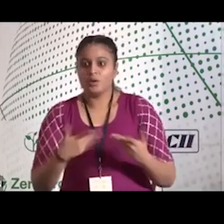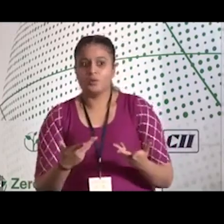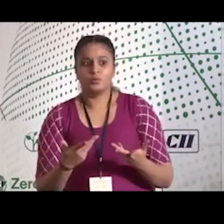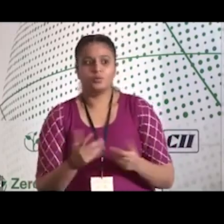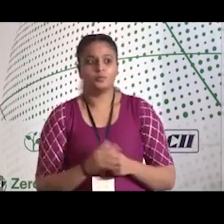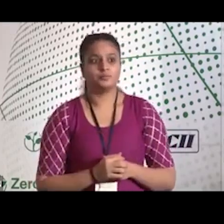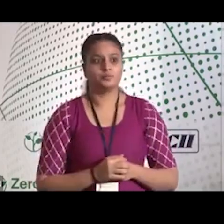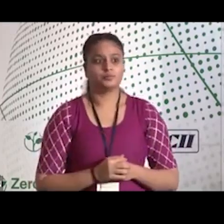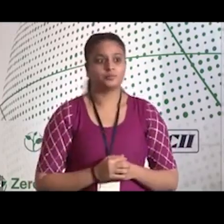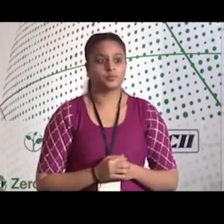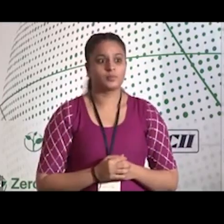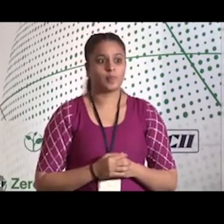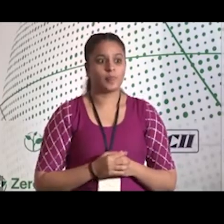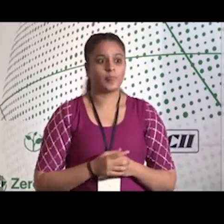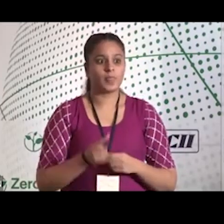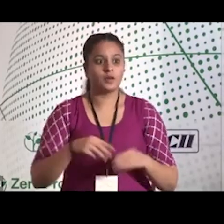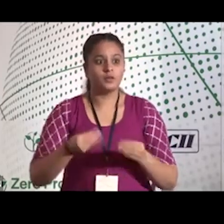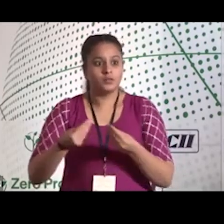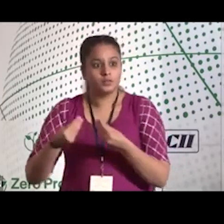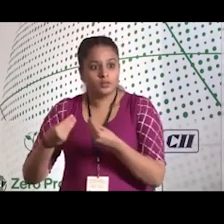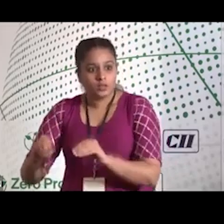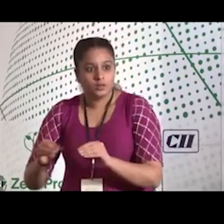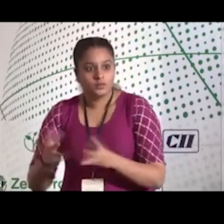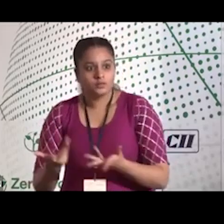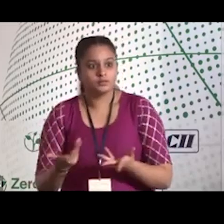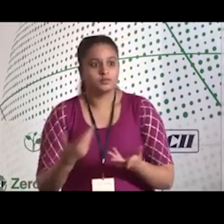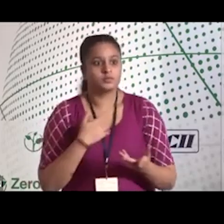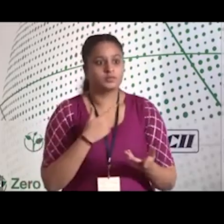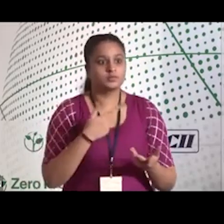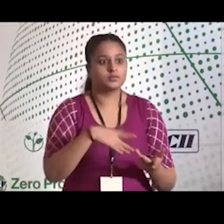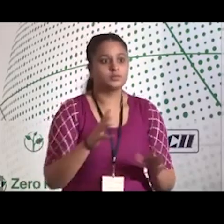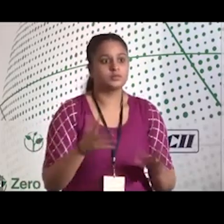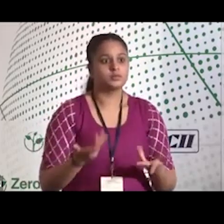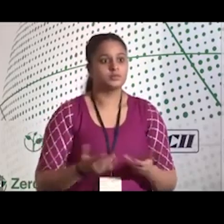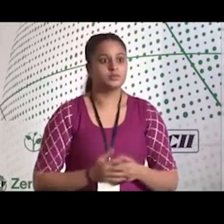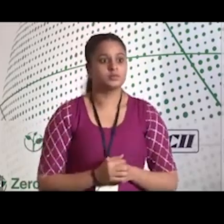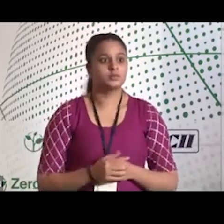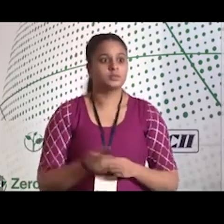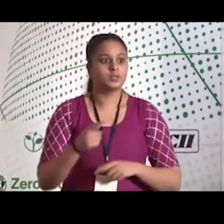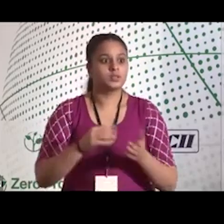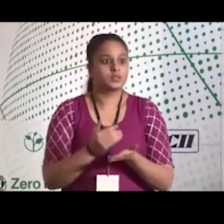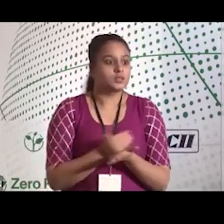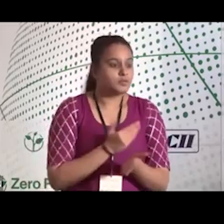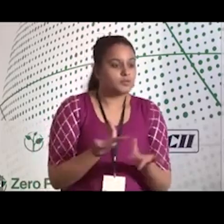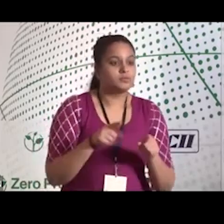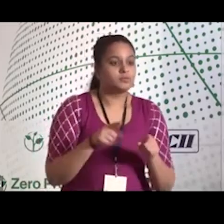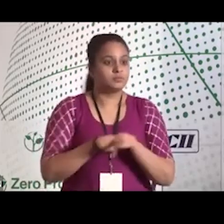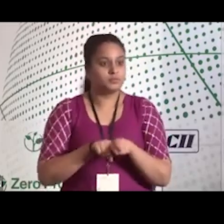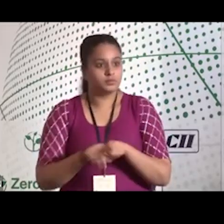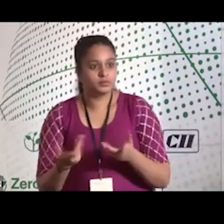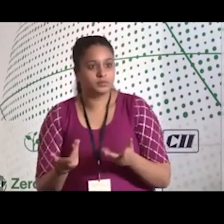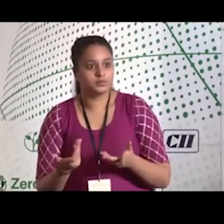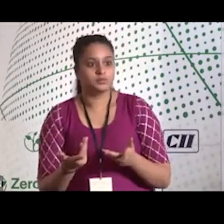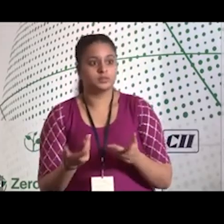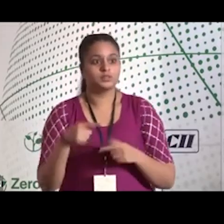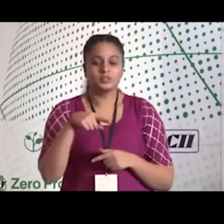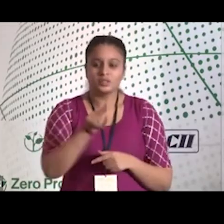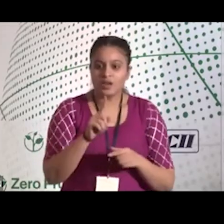they are left out of the decision making process in their, say, for example, employment or self-employment opportunities.